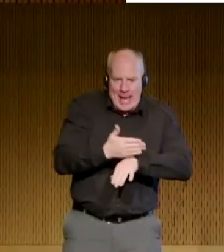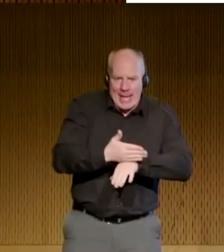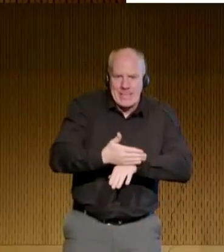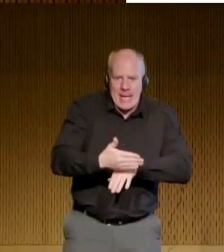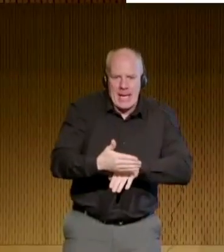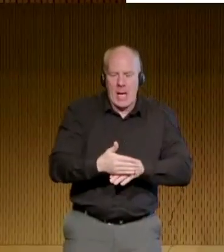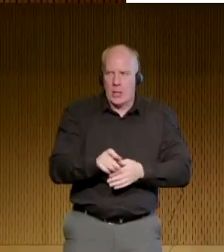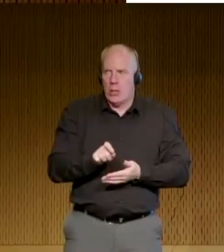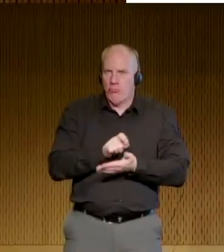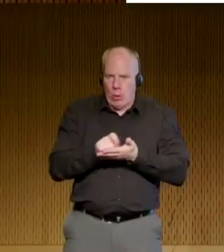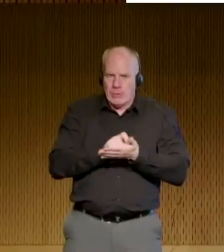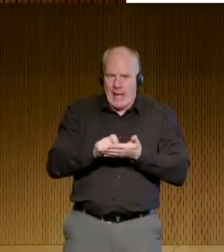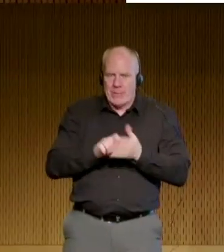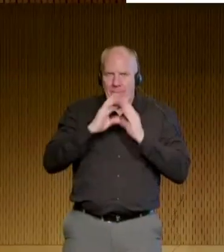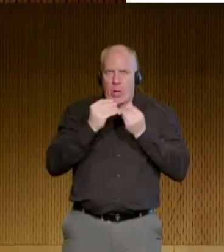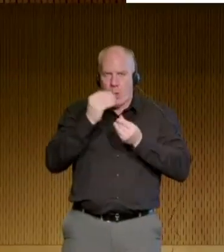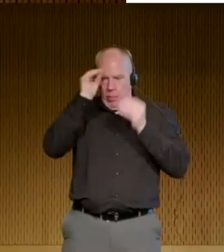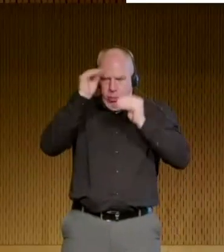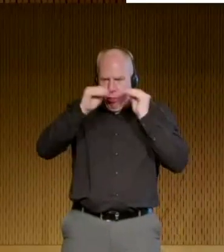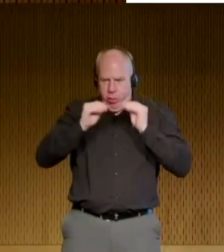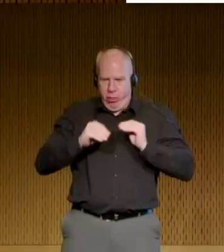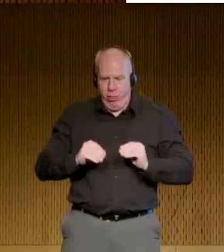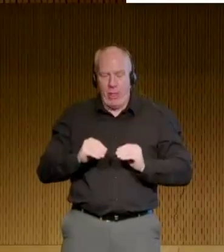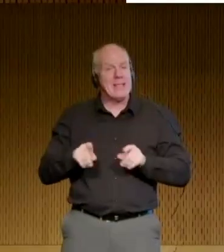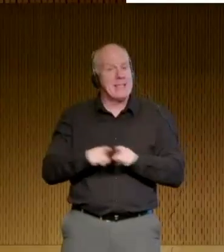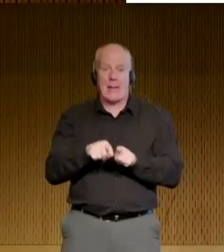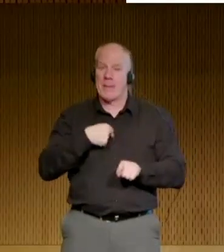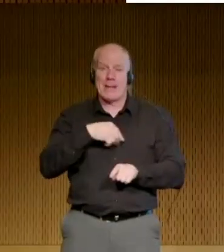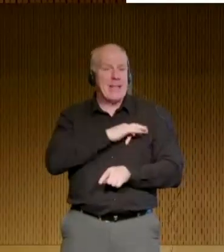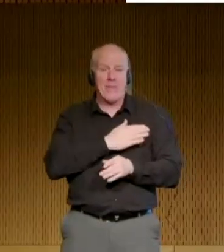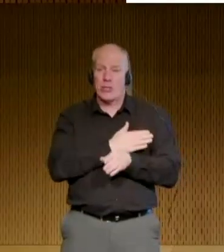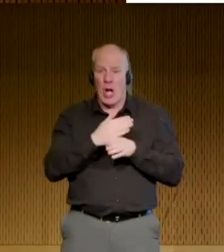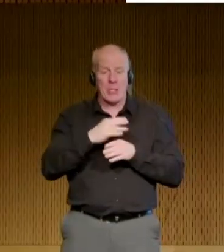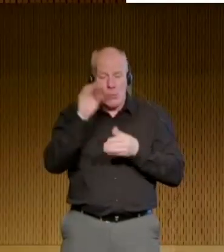wrote down everything he knew. Something I did starting college as well actually. But it was